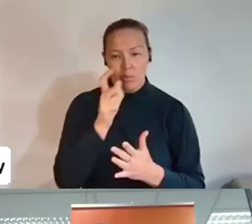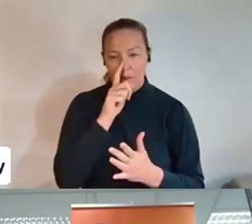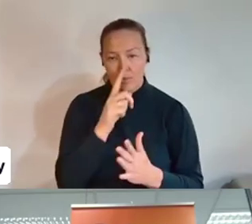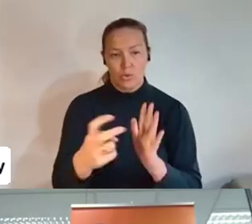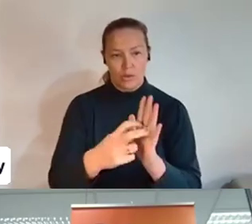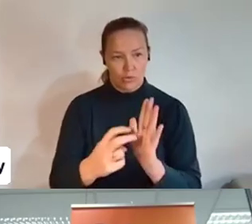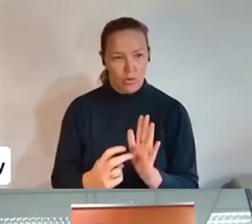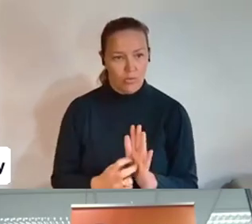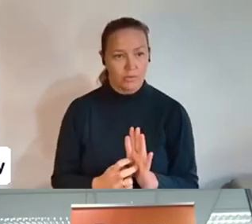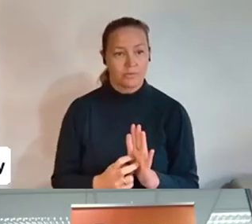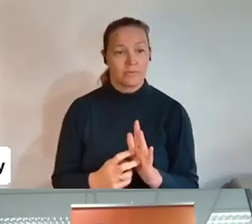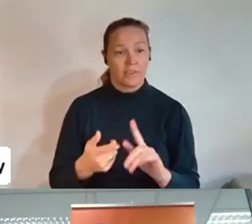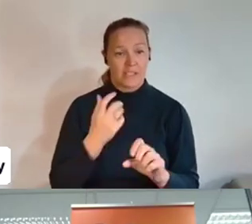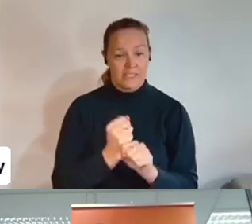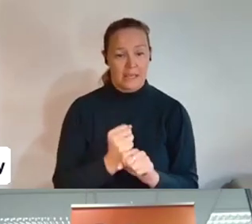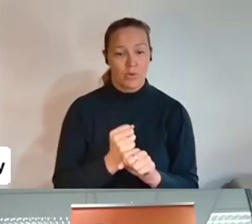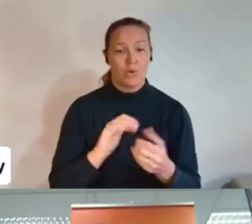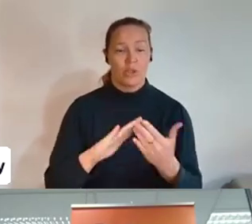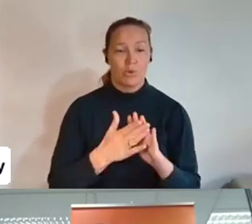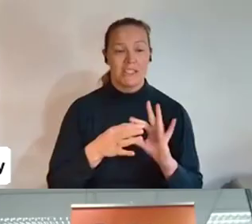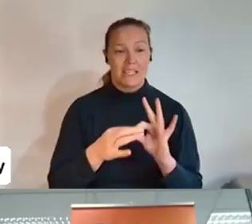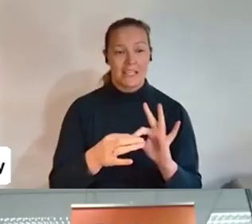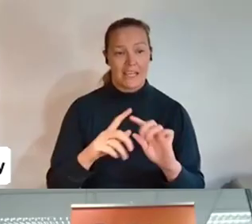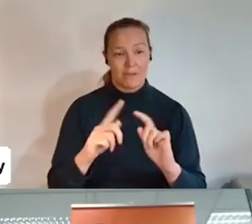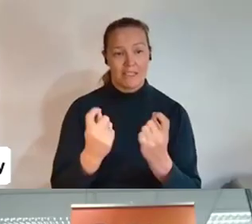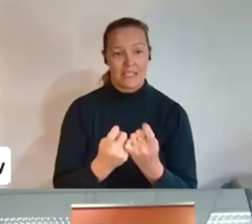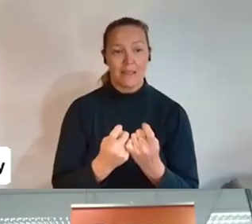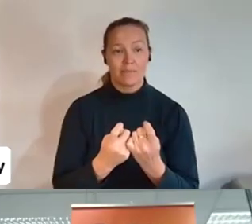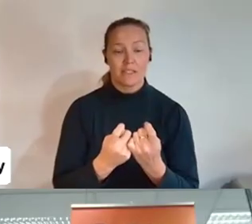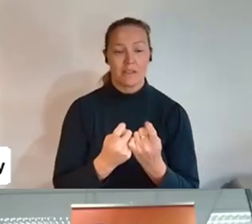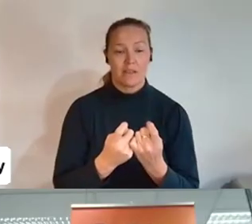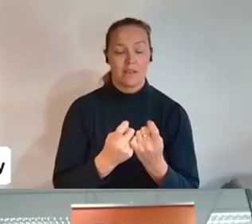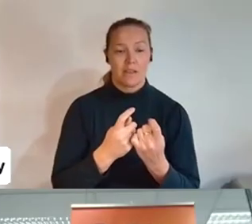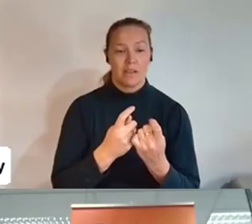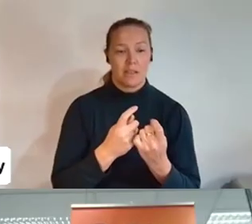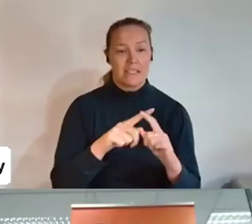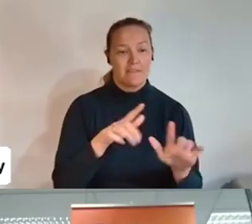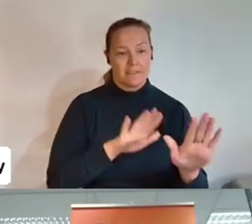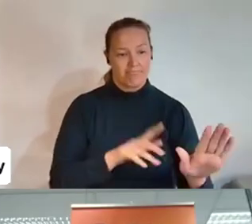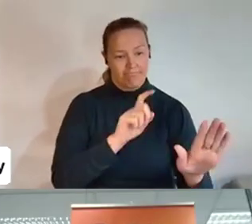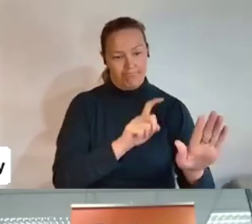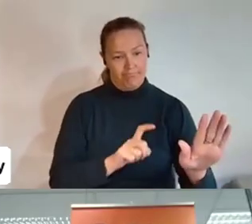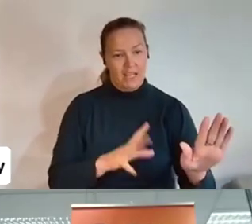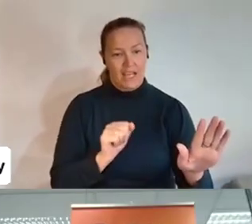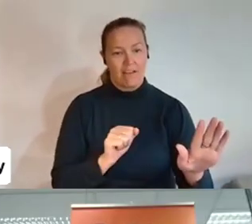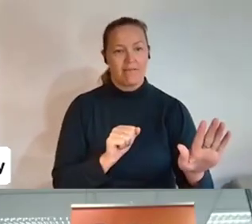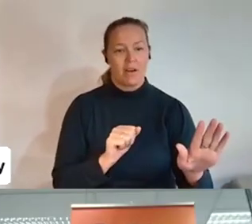community engagement teams popping up around the country with mobile enrolment hubs and